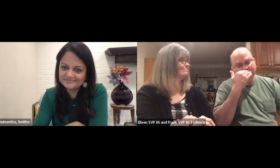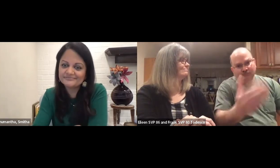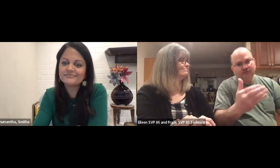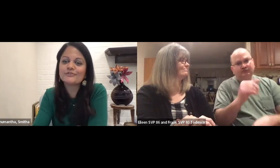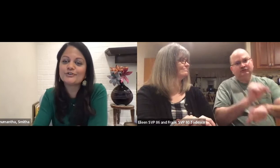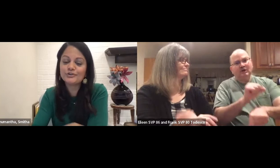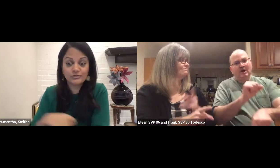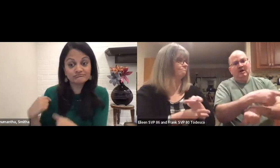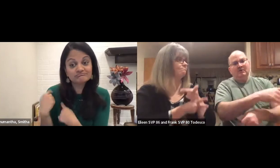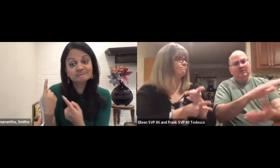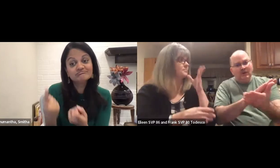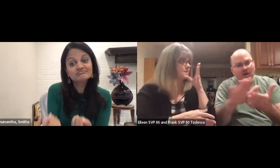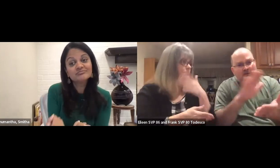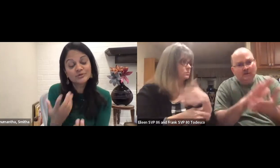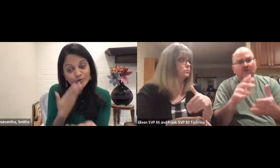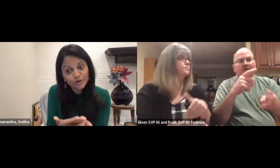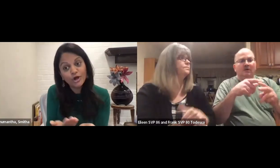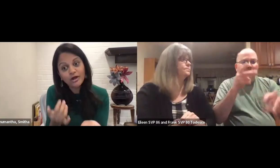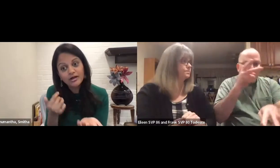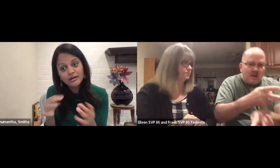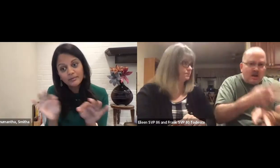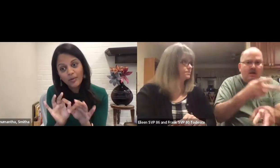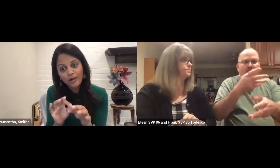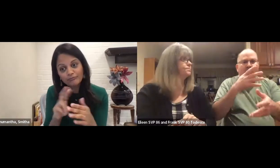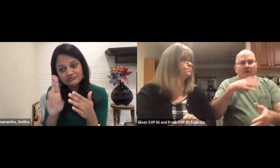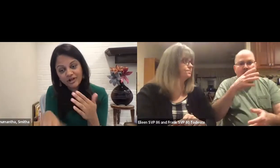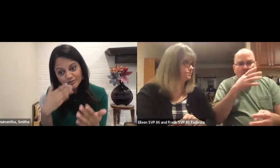and so, you know, the person that we have now